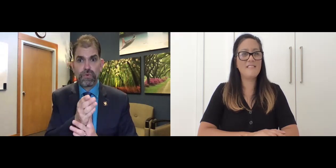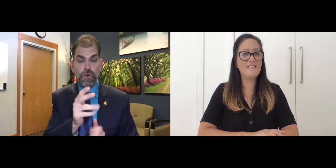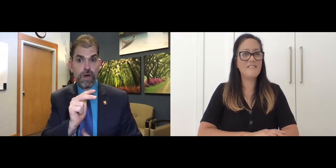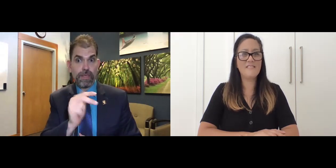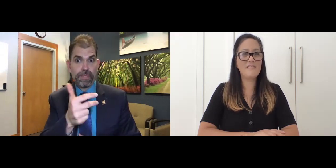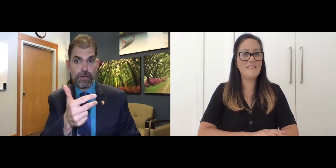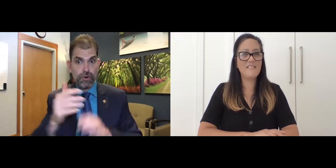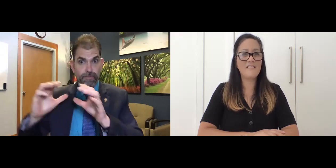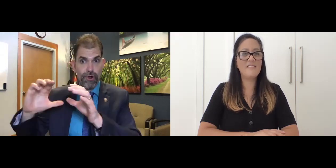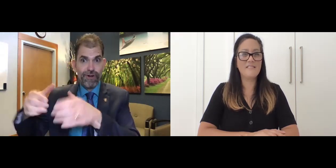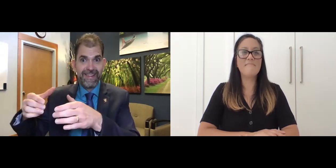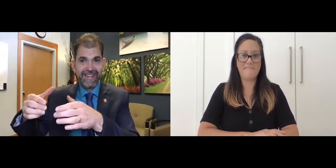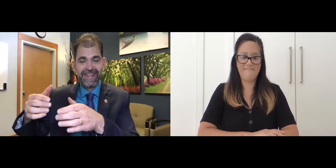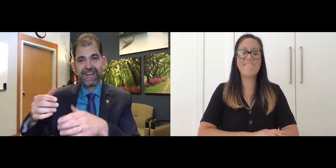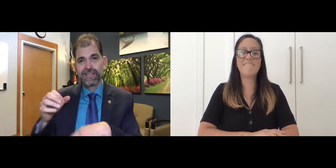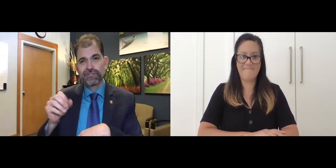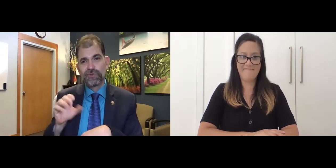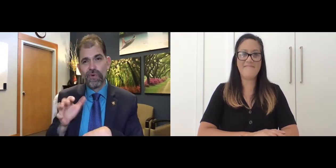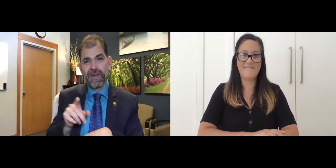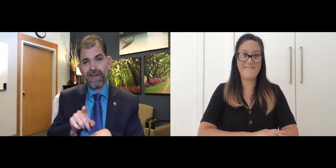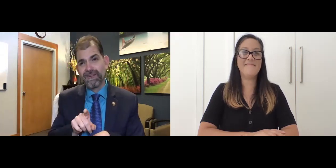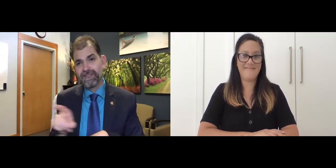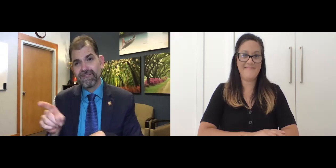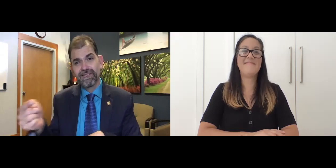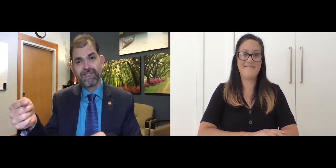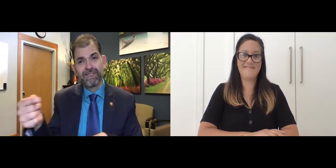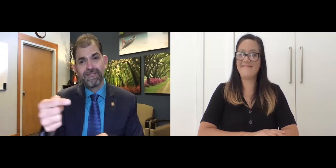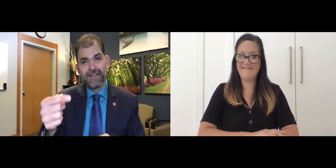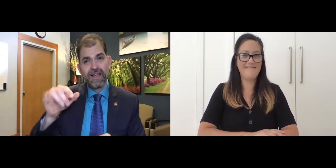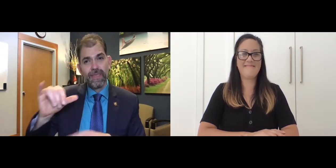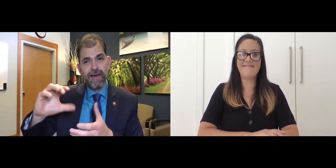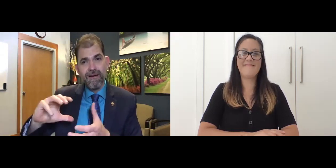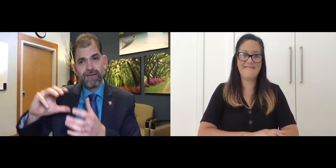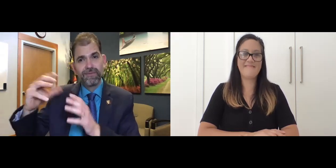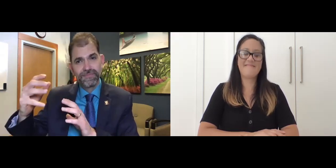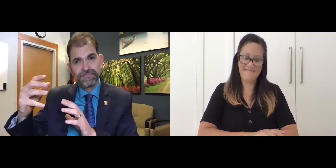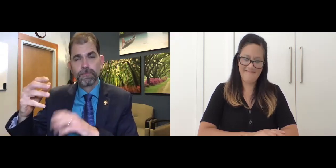is the best way to communicate, not through a third party